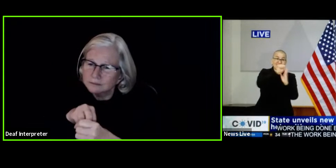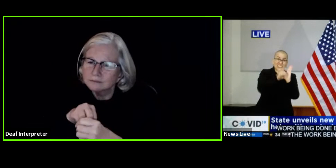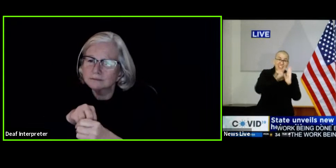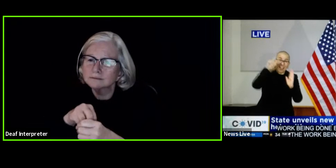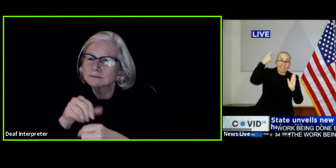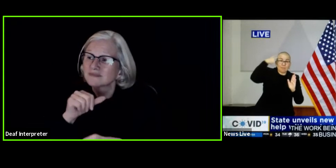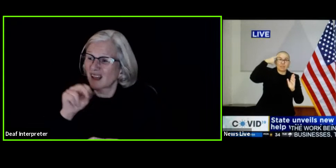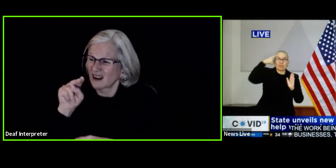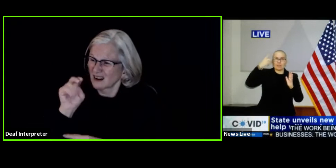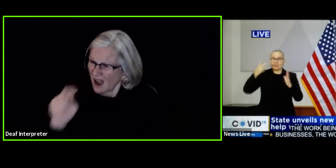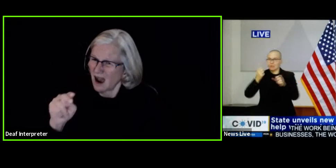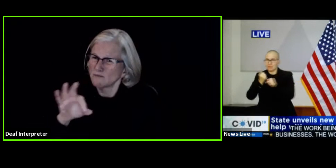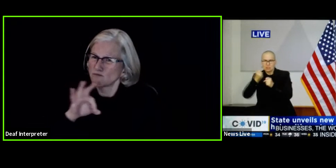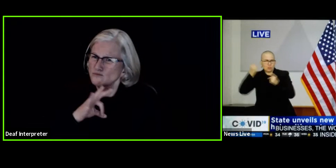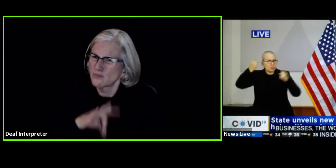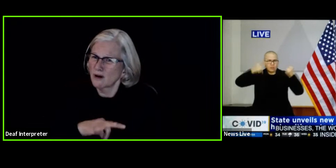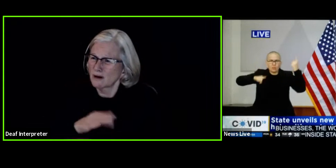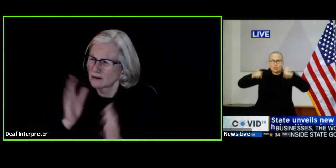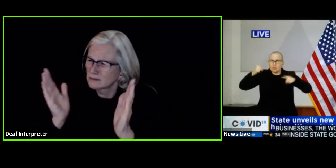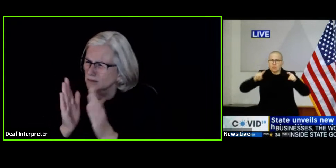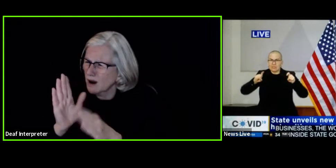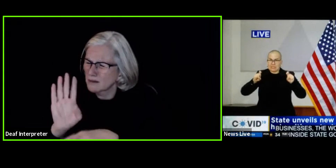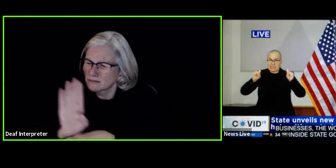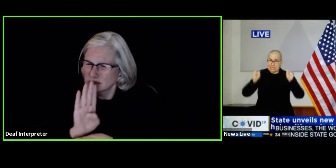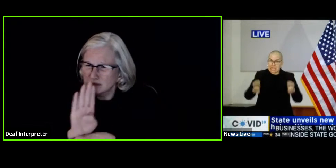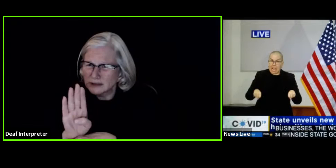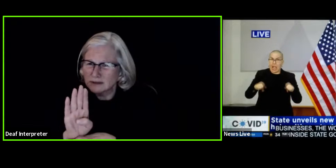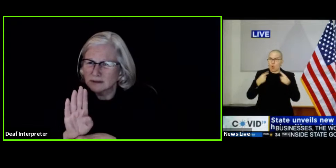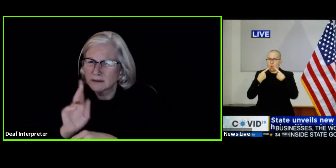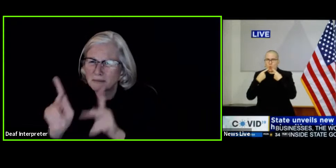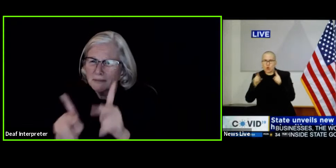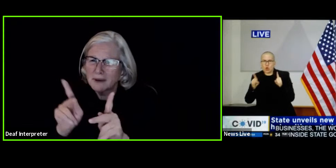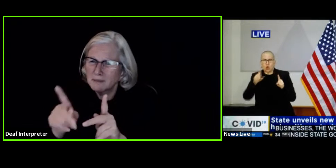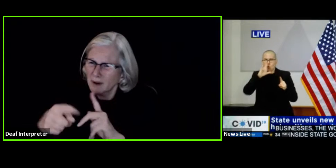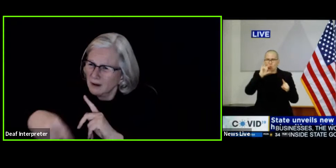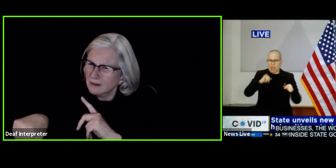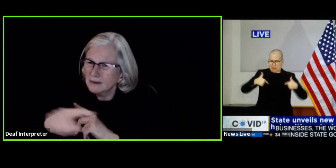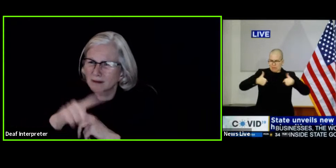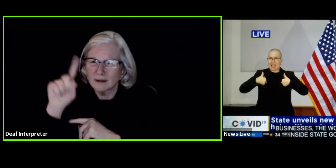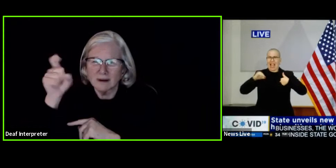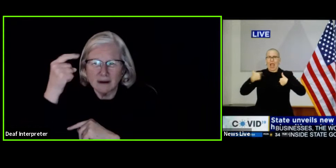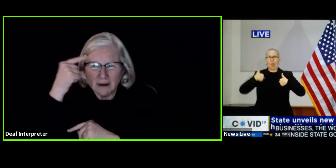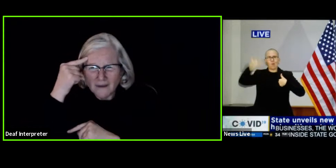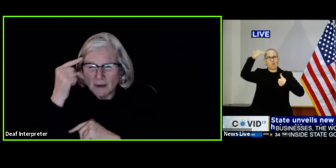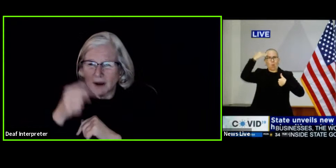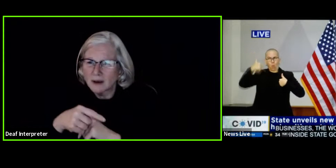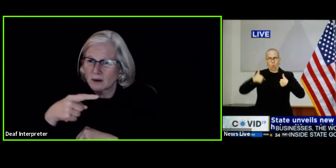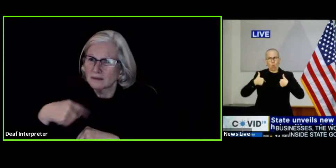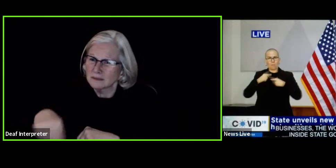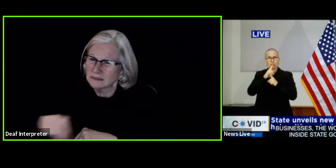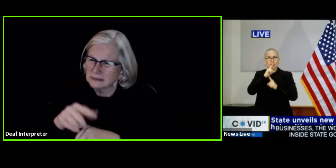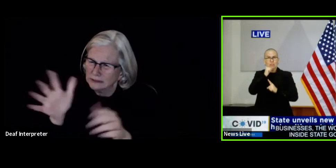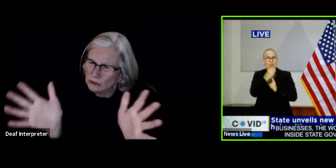CAPACITY TO BE ABLE TO UNDERSTAND WHAT'S HAPPENING TO THEM IS CRITICALLY IMPORTANT. SO I WOULD LIKE TO -- EXCUSE ME, I WOULD LIKE